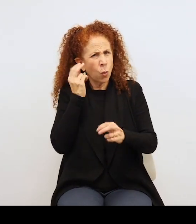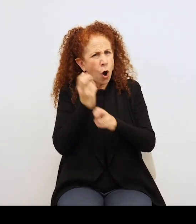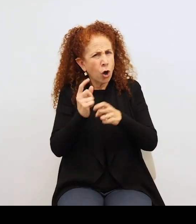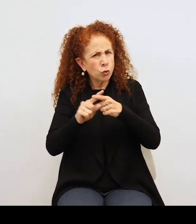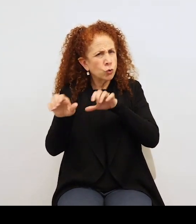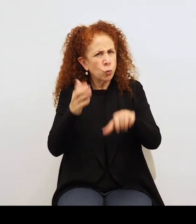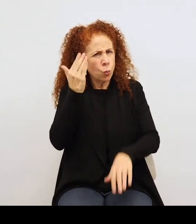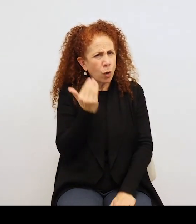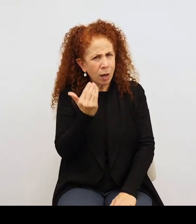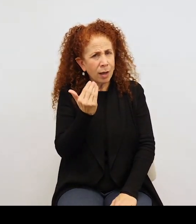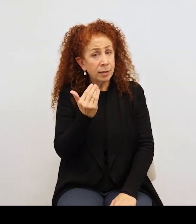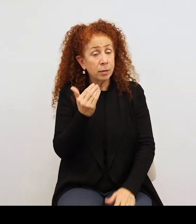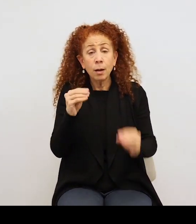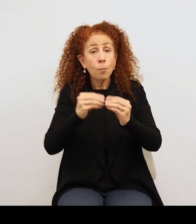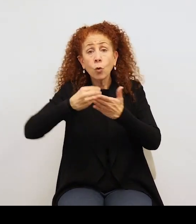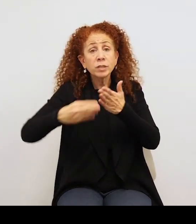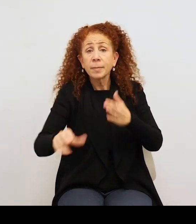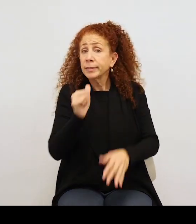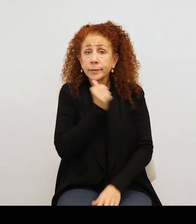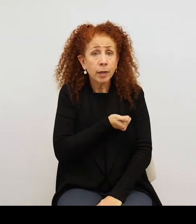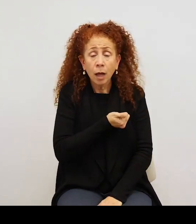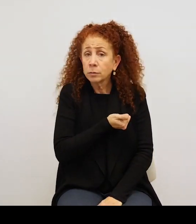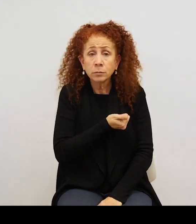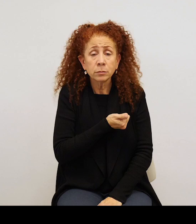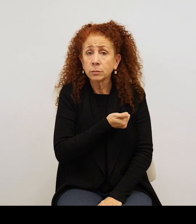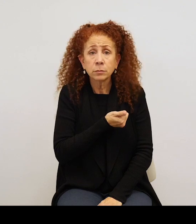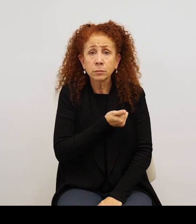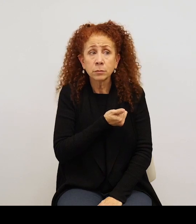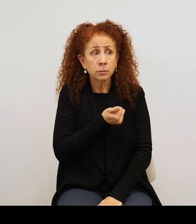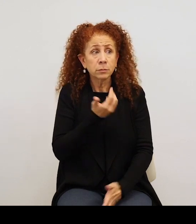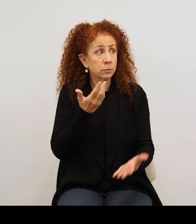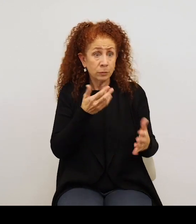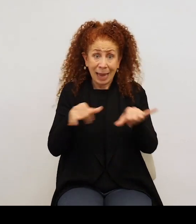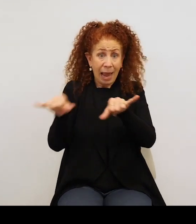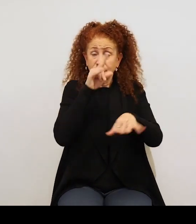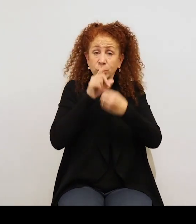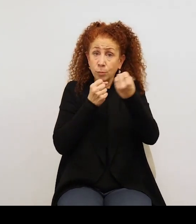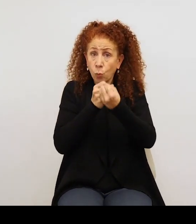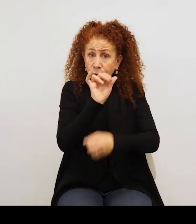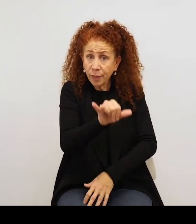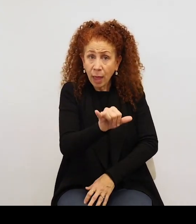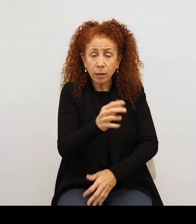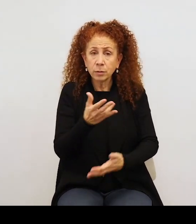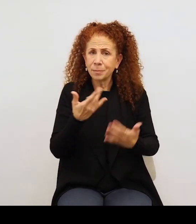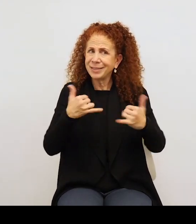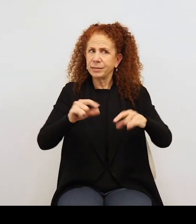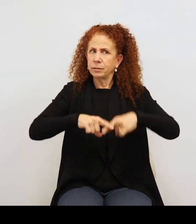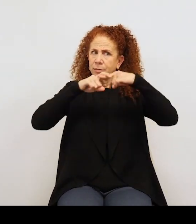Because also, it's not more expensive, so everybody's for it. But still, it's not being done.